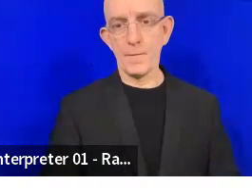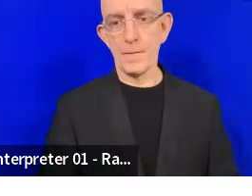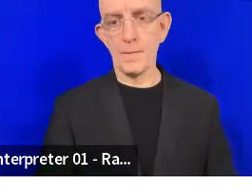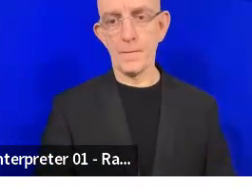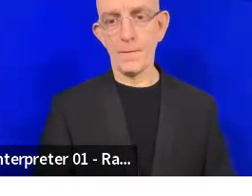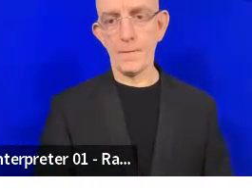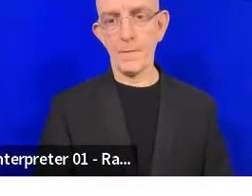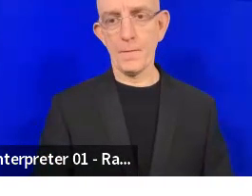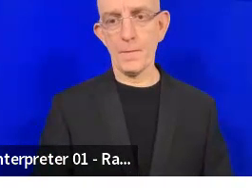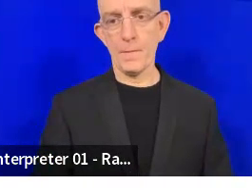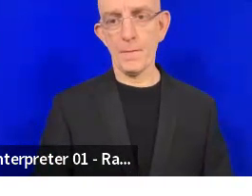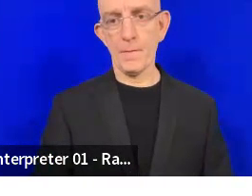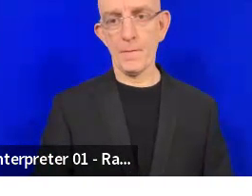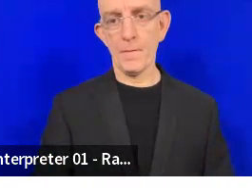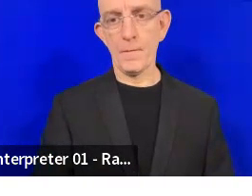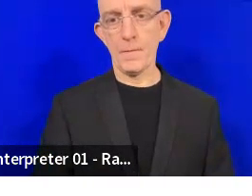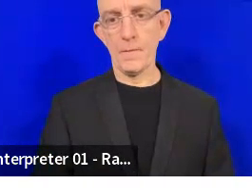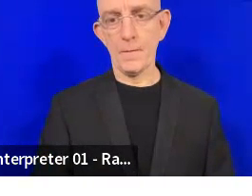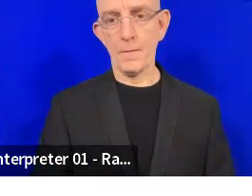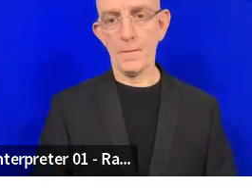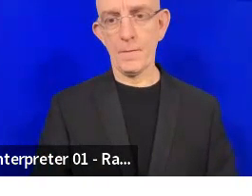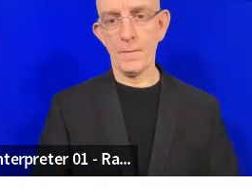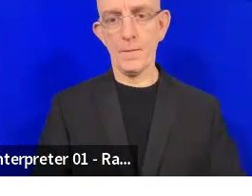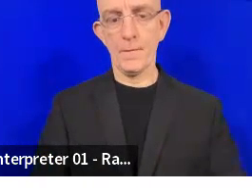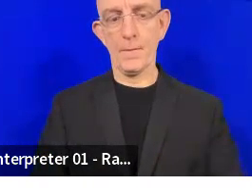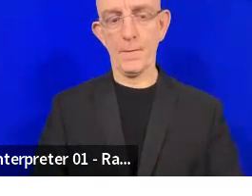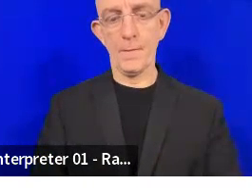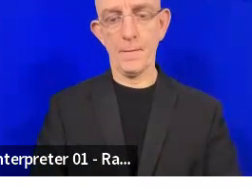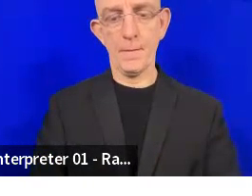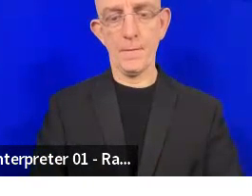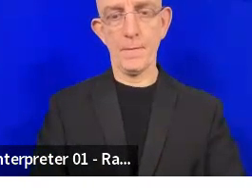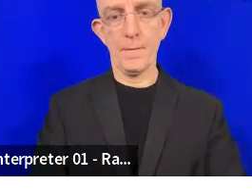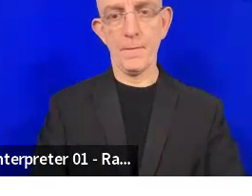the process for the UN High Level Meeting, preparation for the high level meeting on